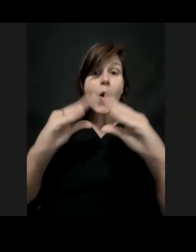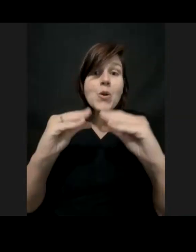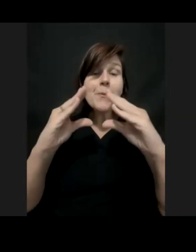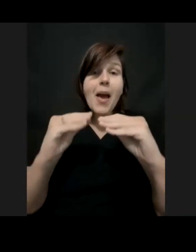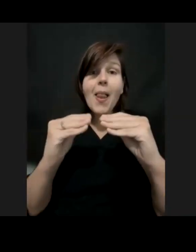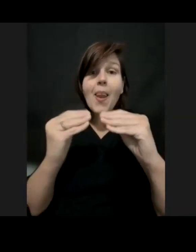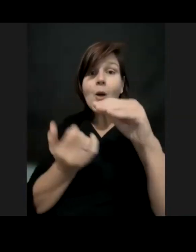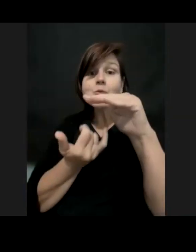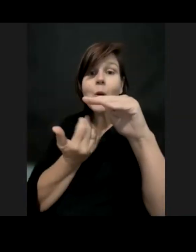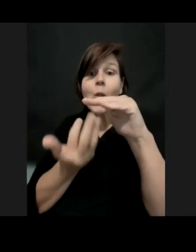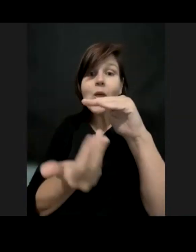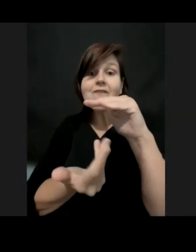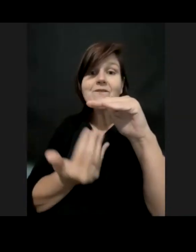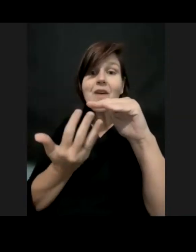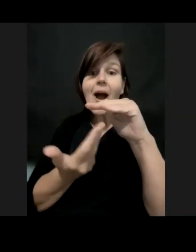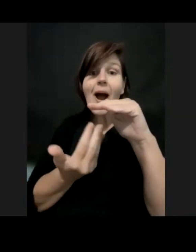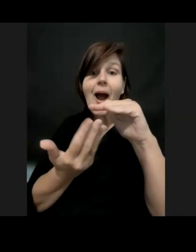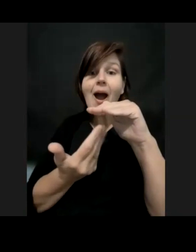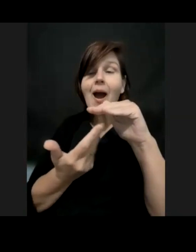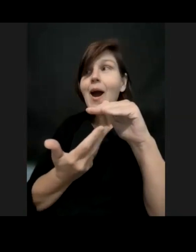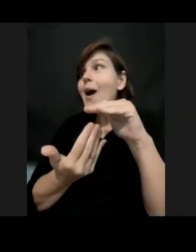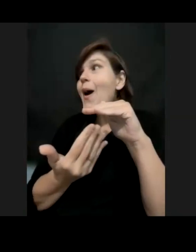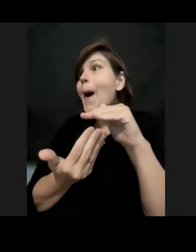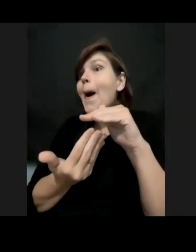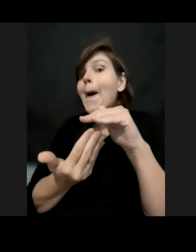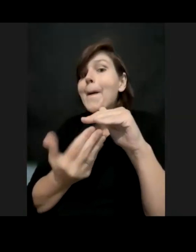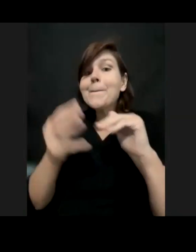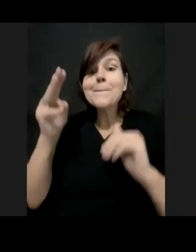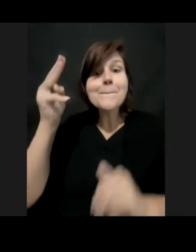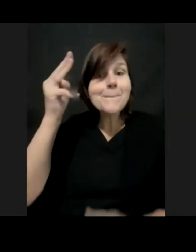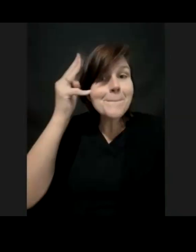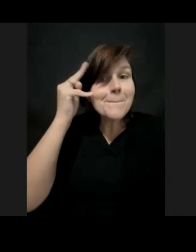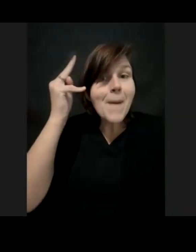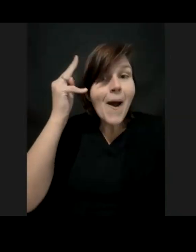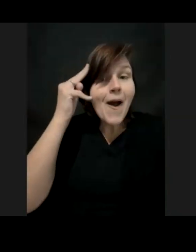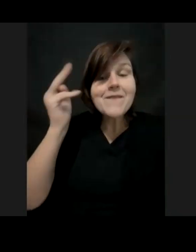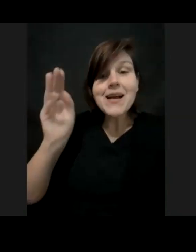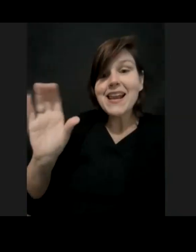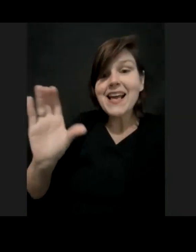Wow! Marvin and Callie skipped along the path. Wow!